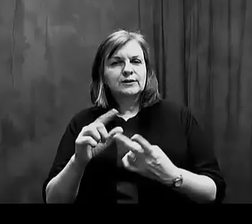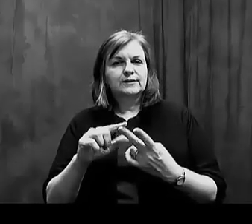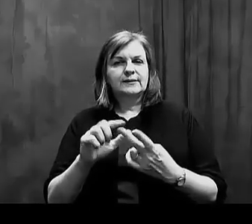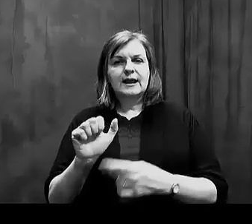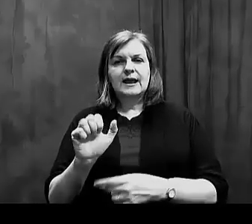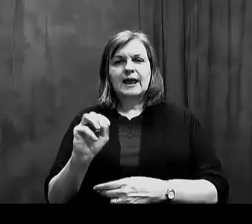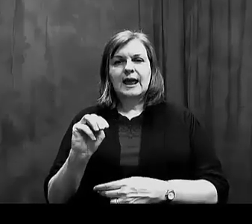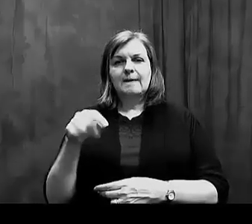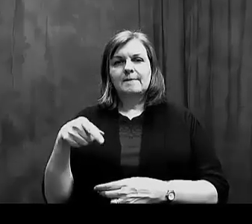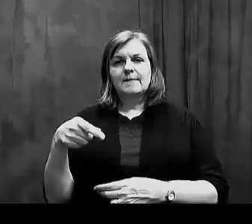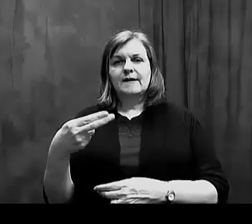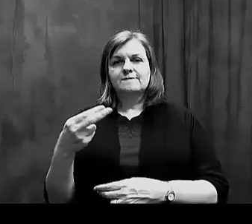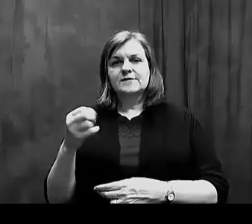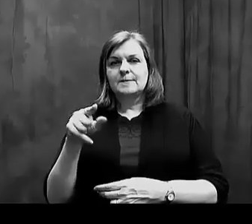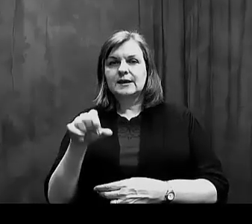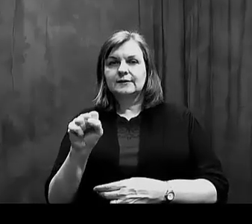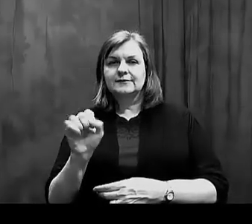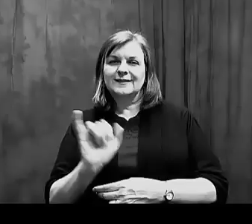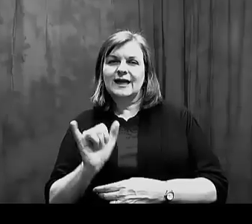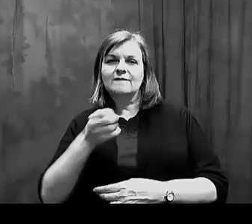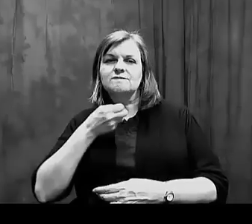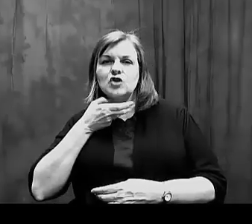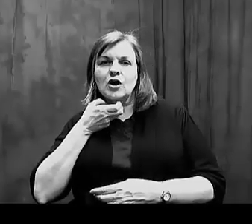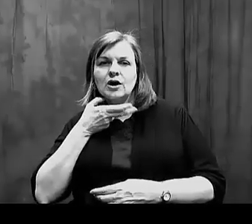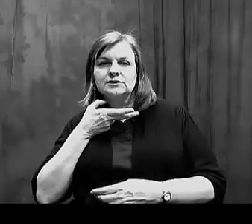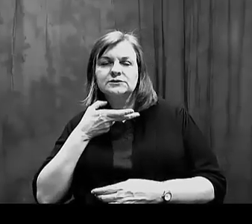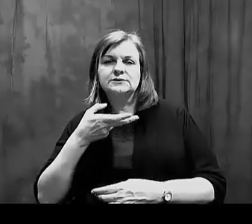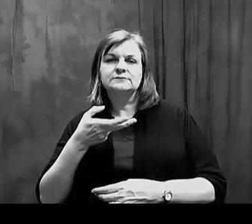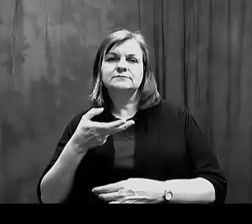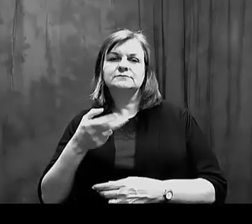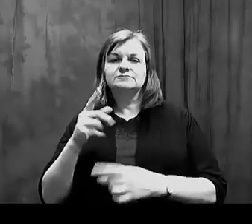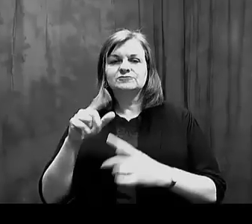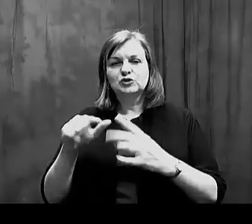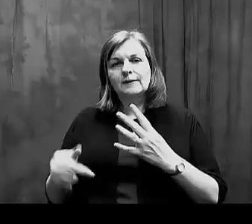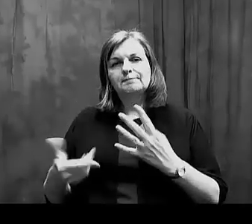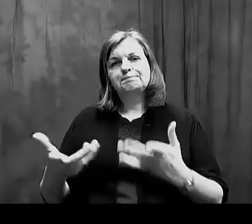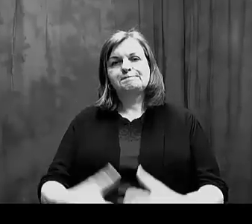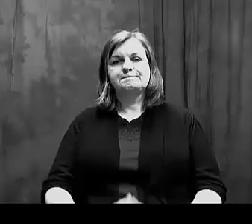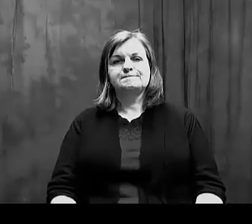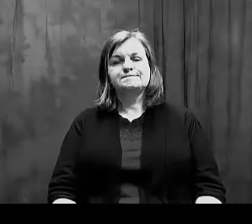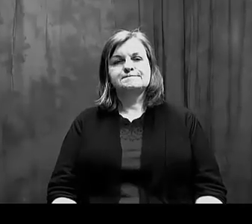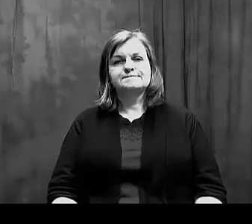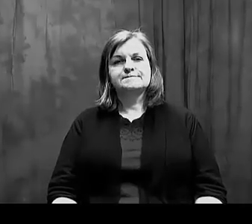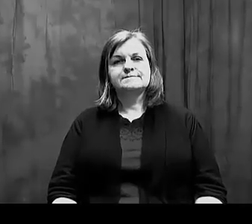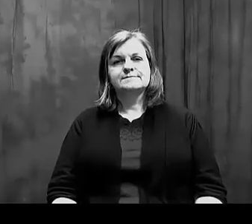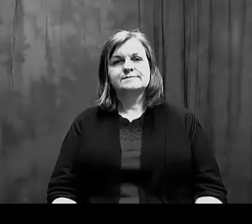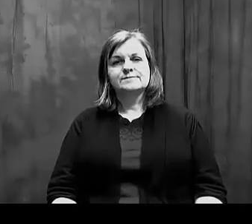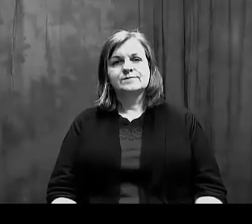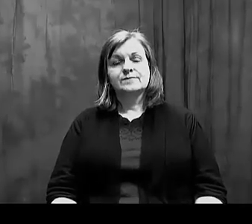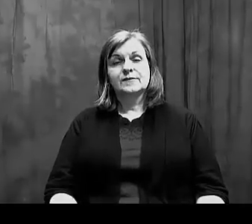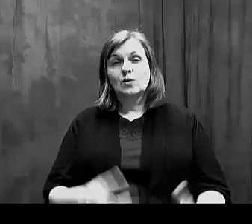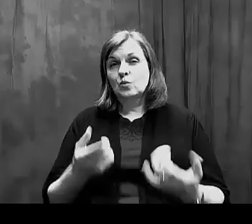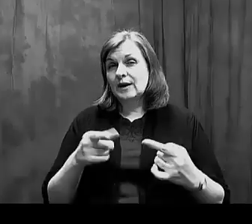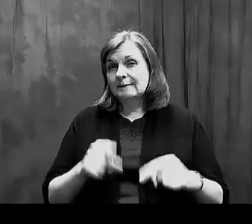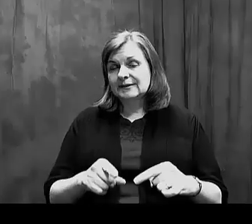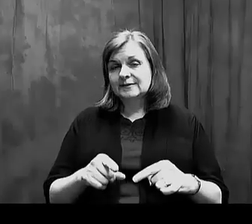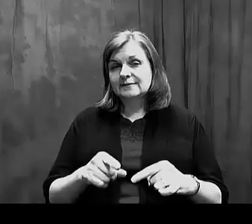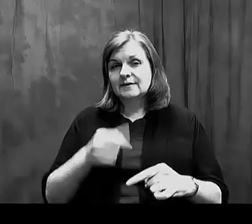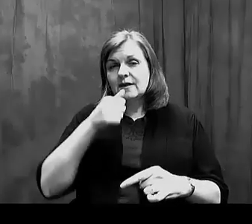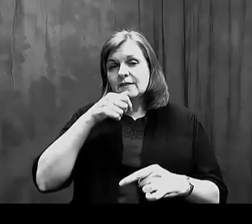and we see this with most mammals and many other